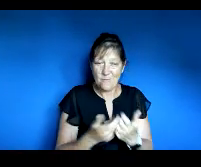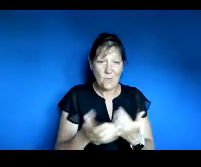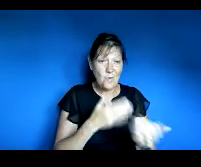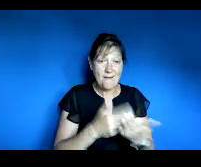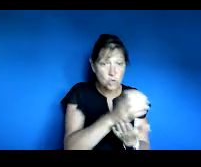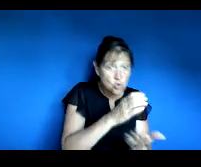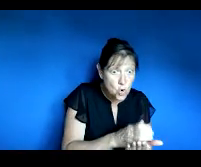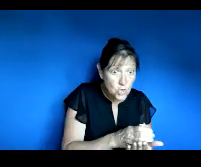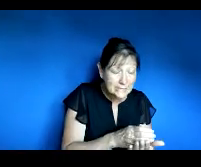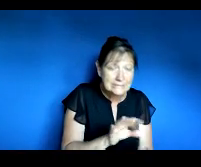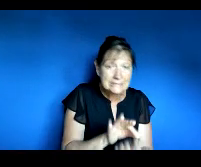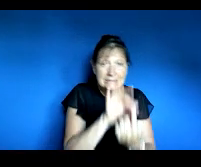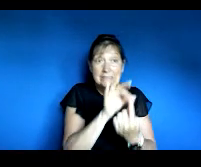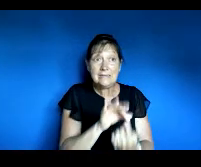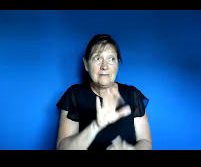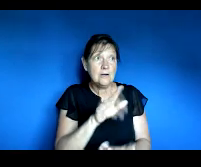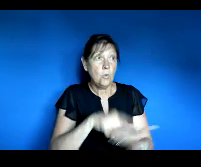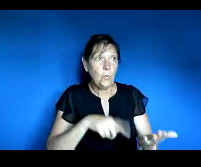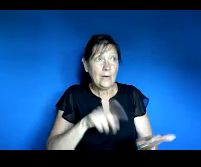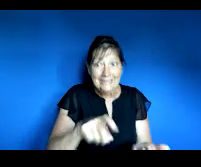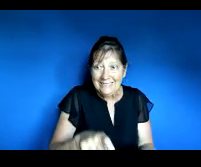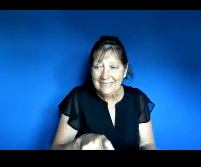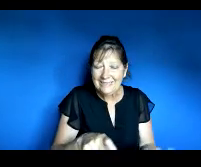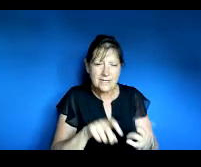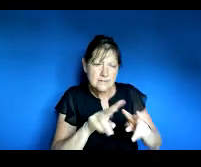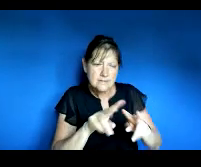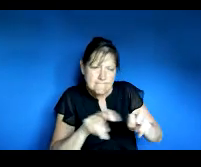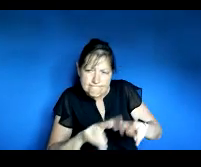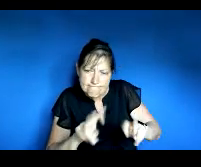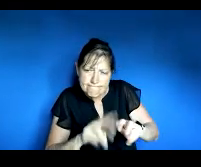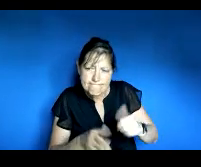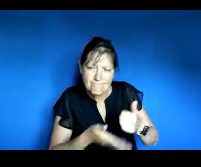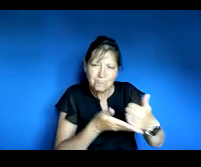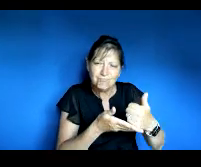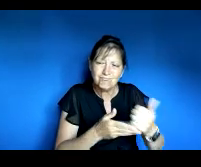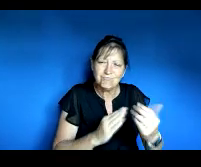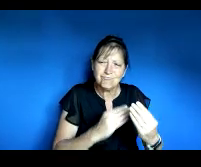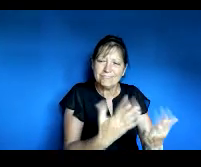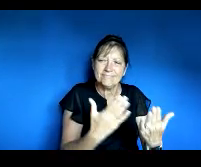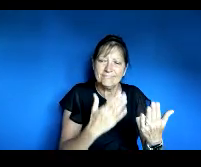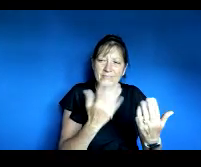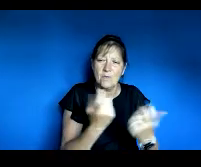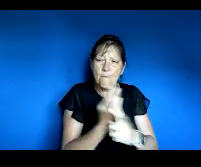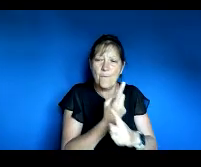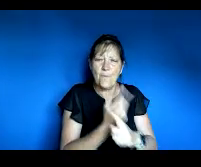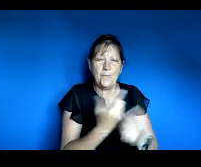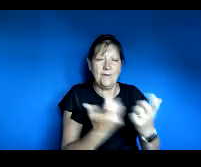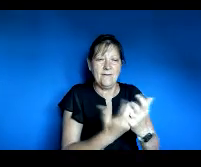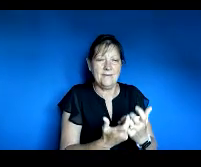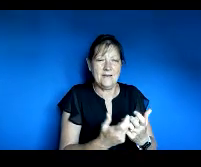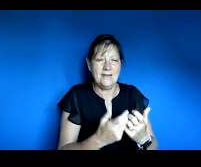to their experience here at UVM, and work with them to provide the appropriate accommodation based on the nature of the student's disability.